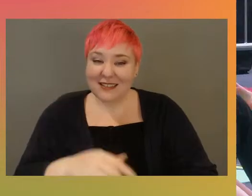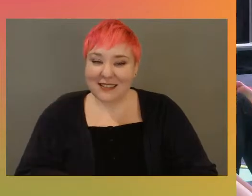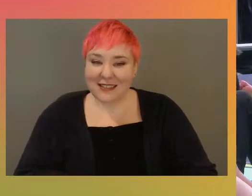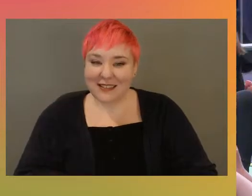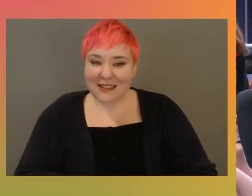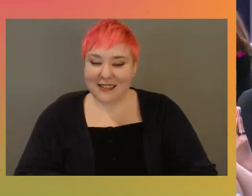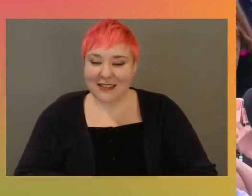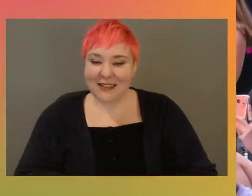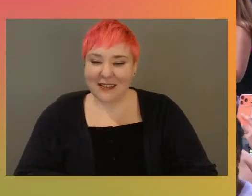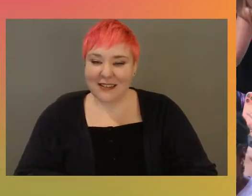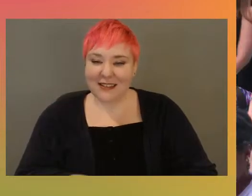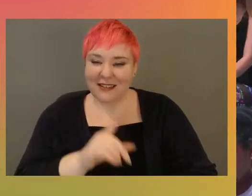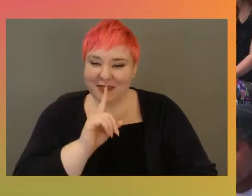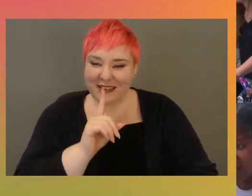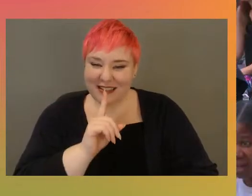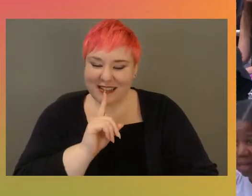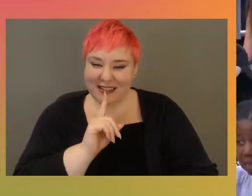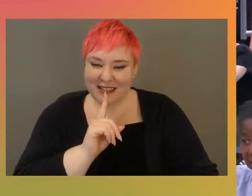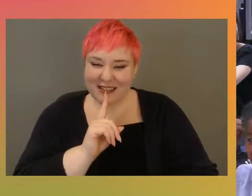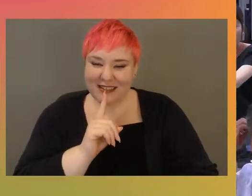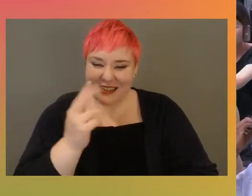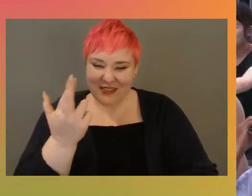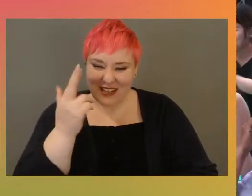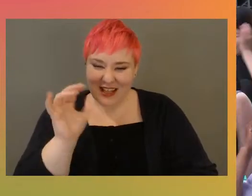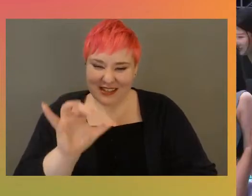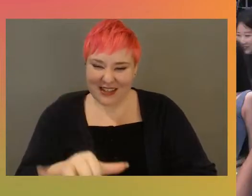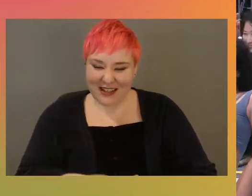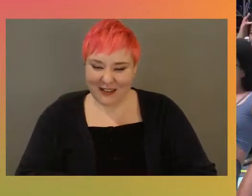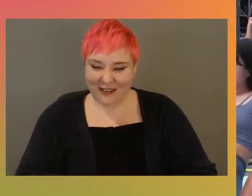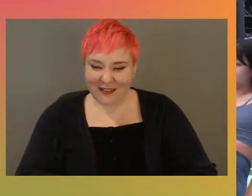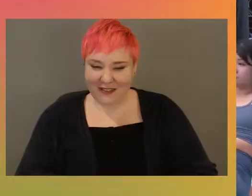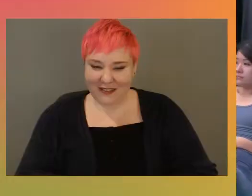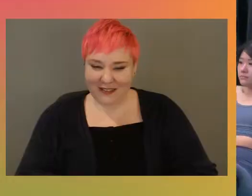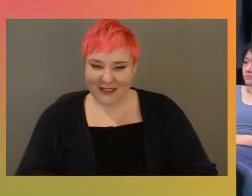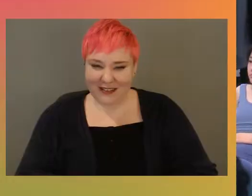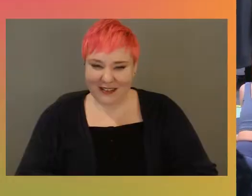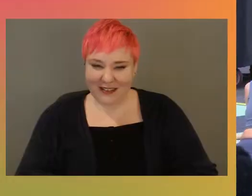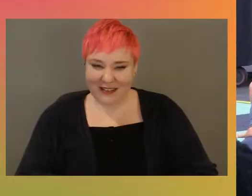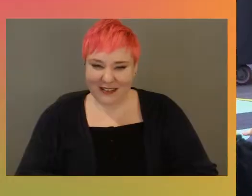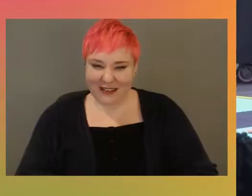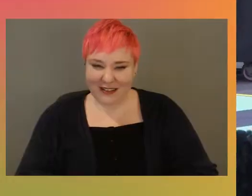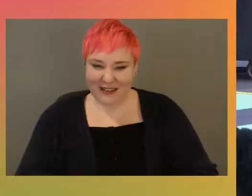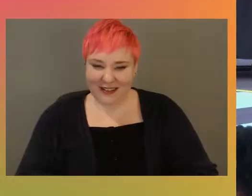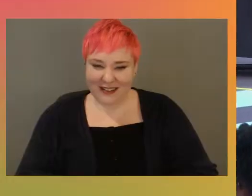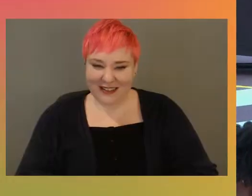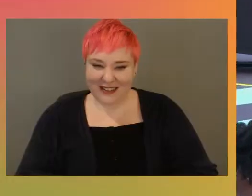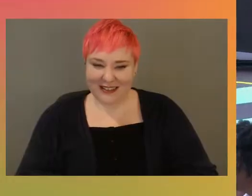AND YOU ARE ME.